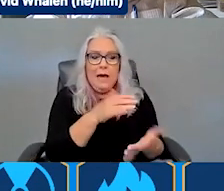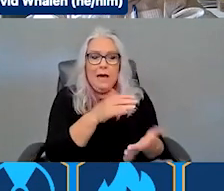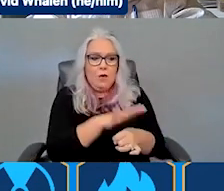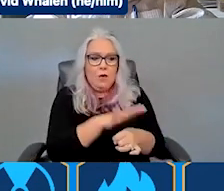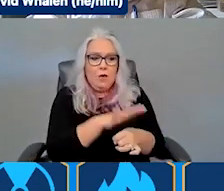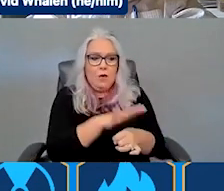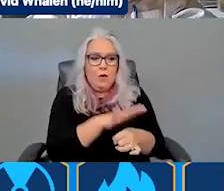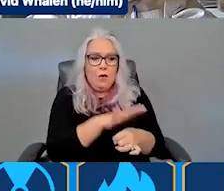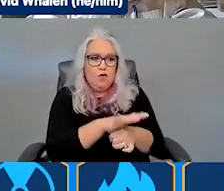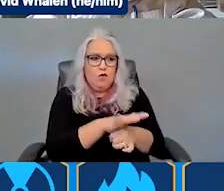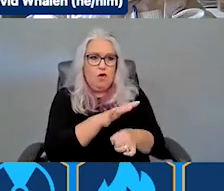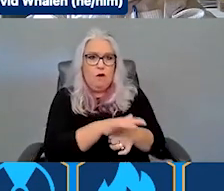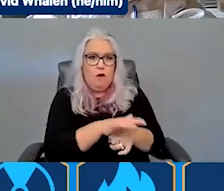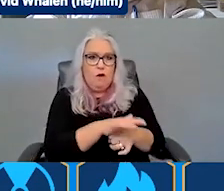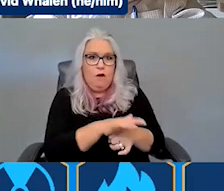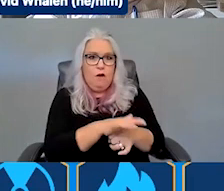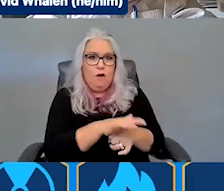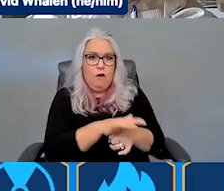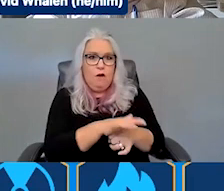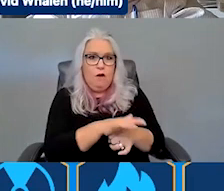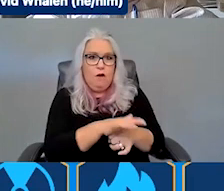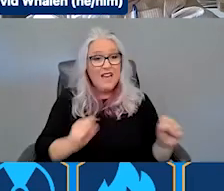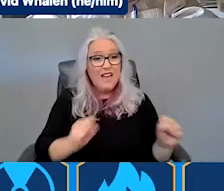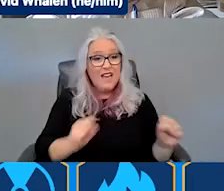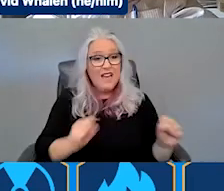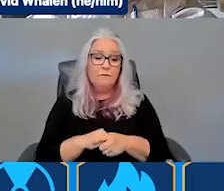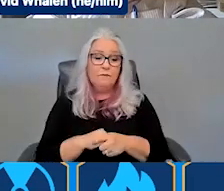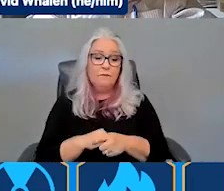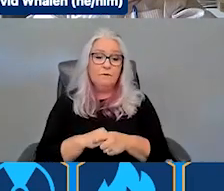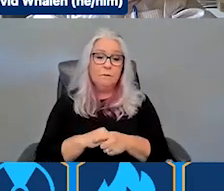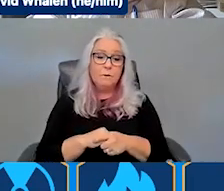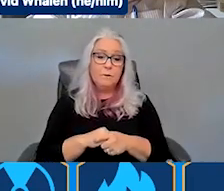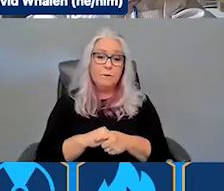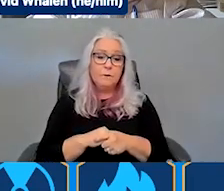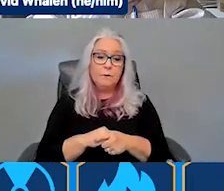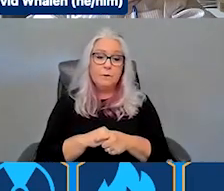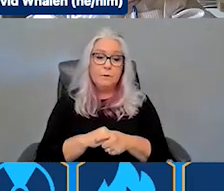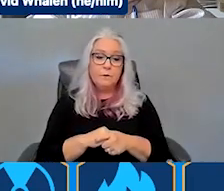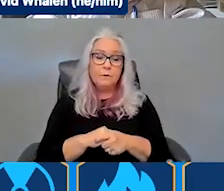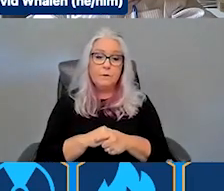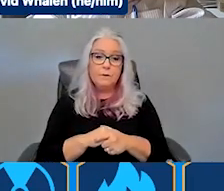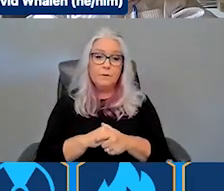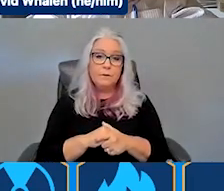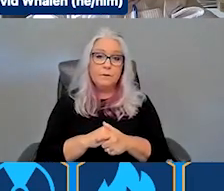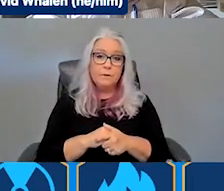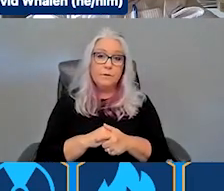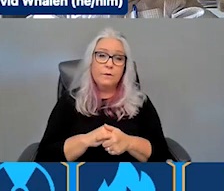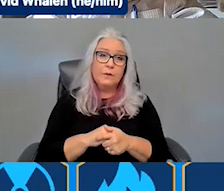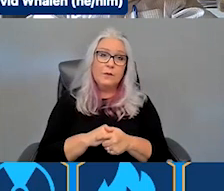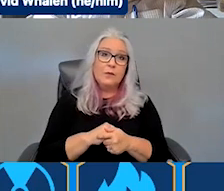based on formal triage protocols. So in other words you have the, you know, the phenomenon, the experience where